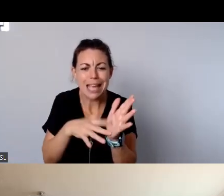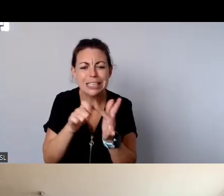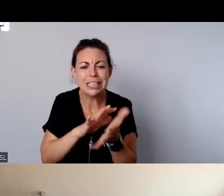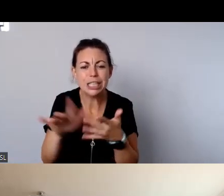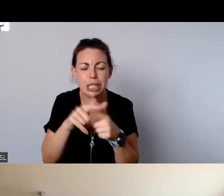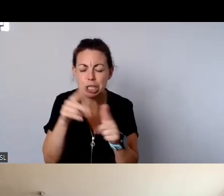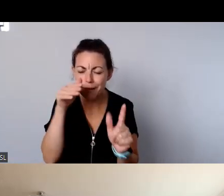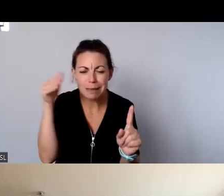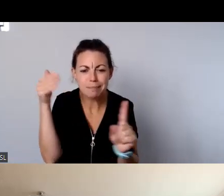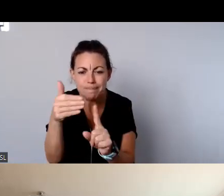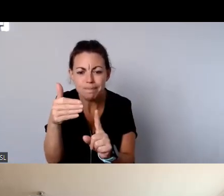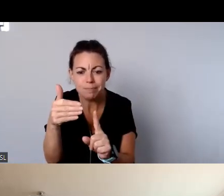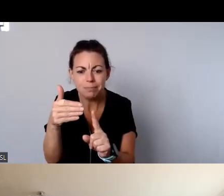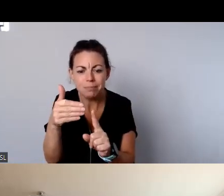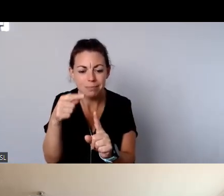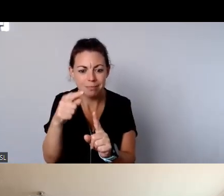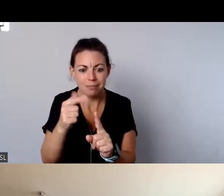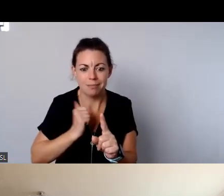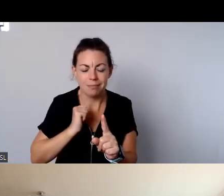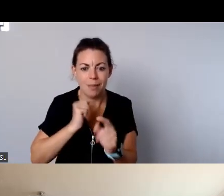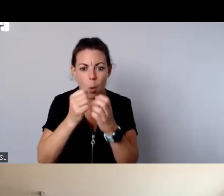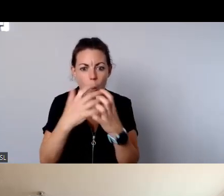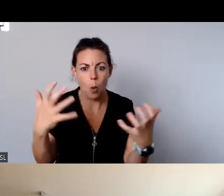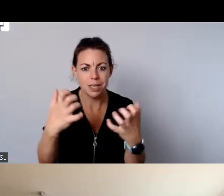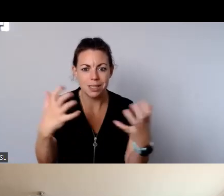a unexpectedly large and loyal audience online,